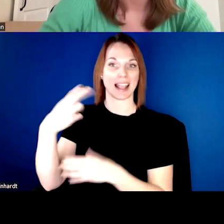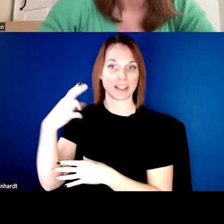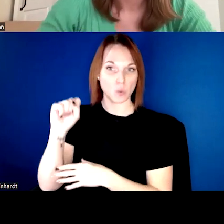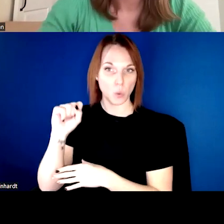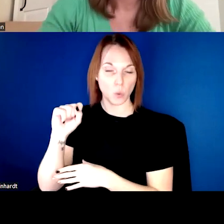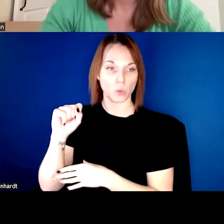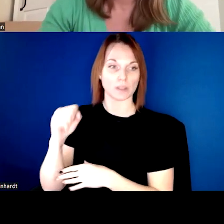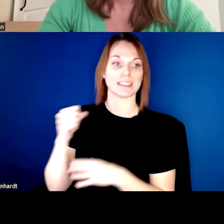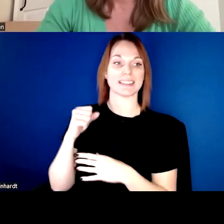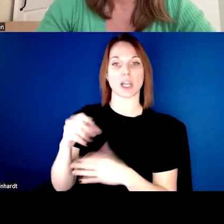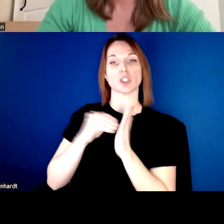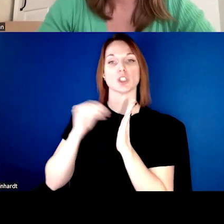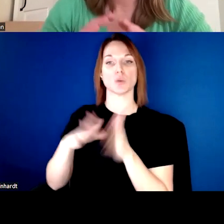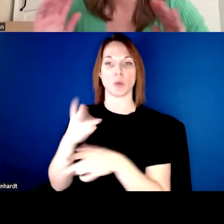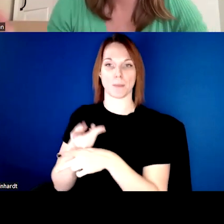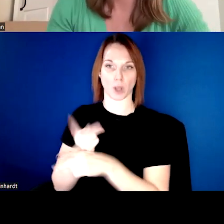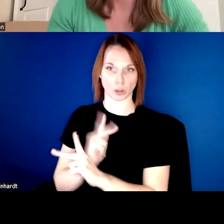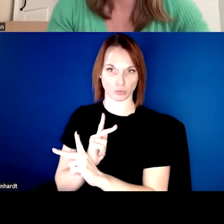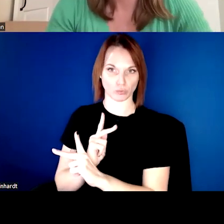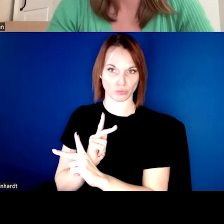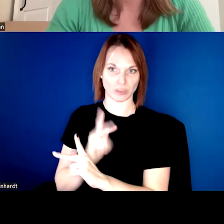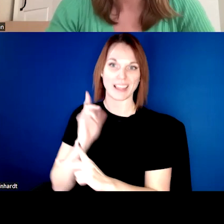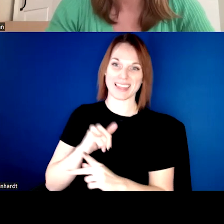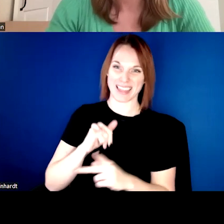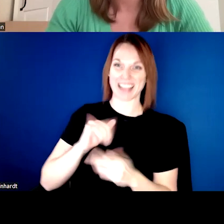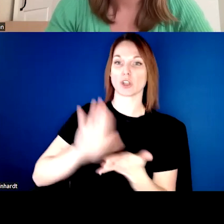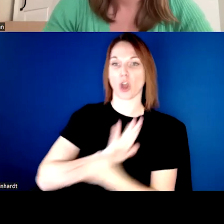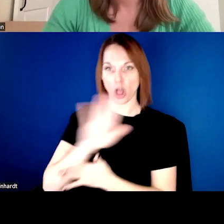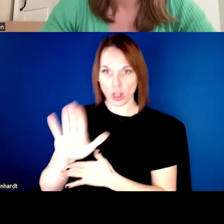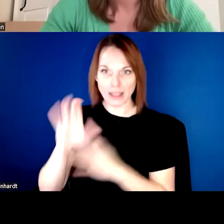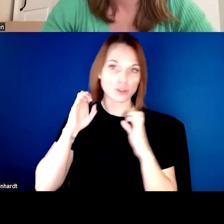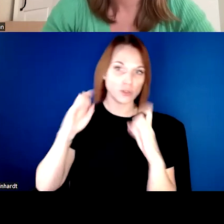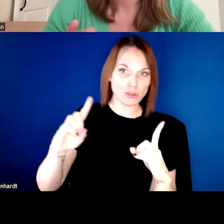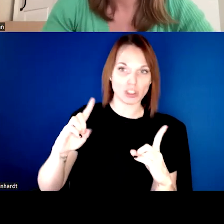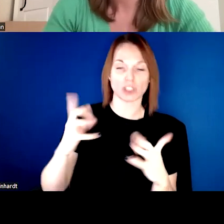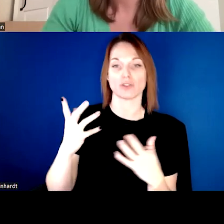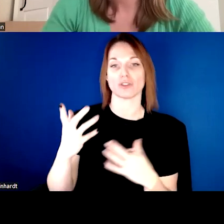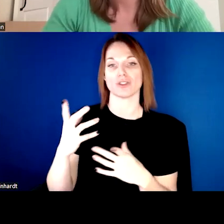borrowing. So this is postsecondary education. We're looking at first-time